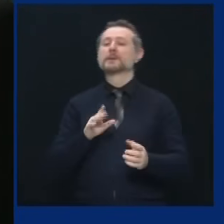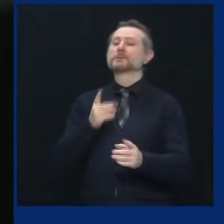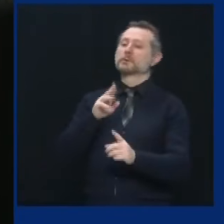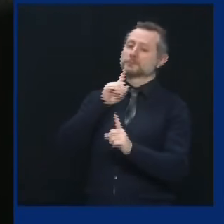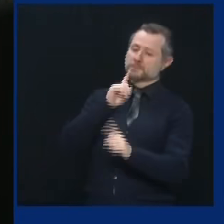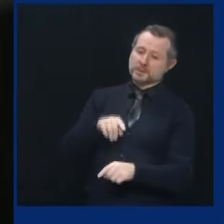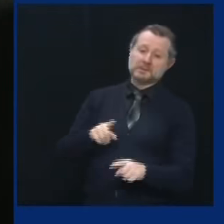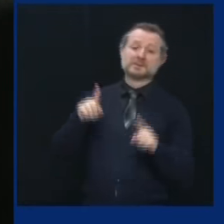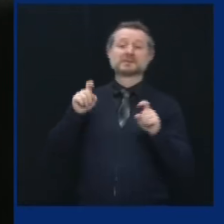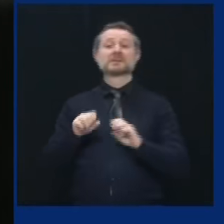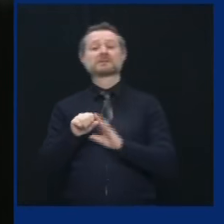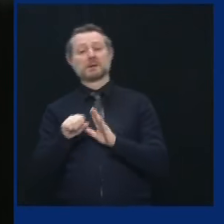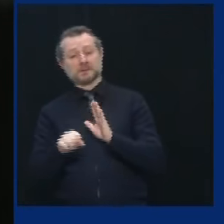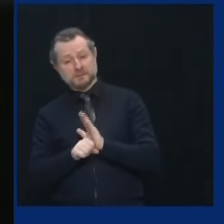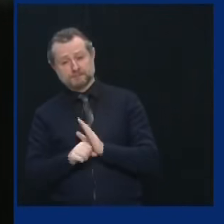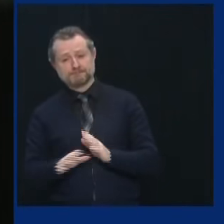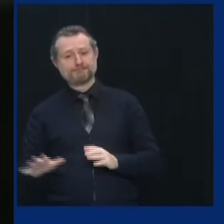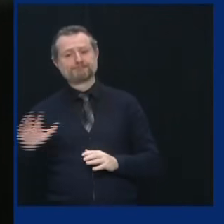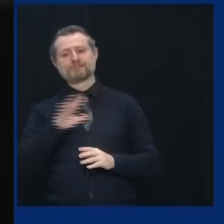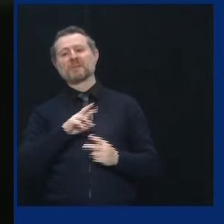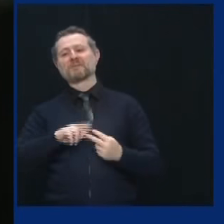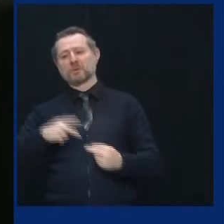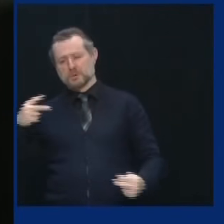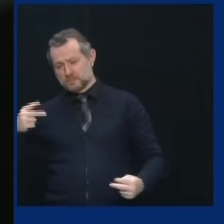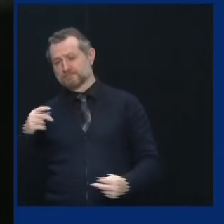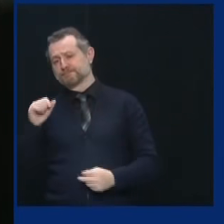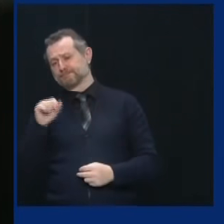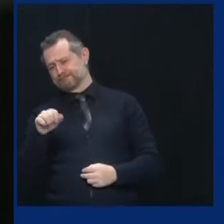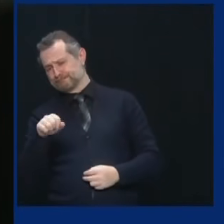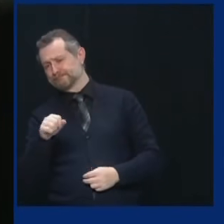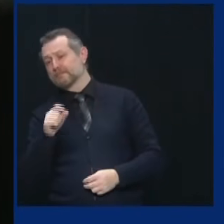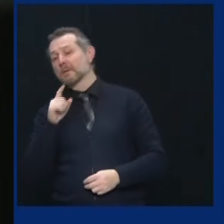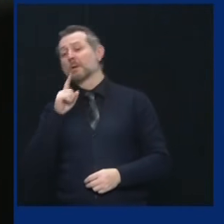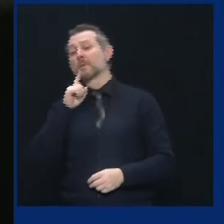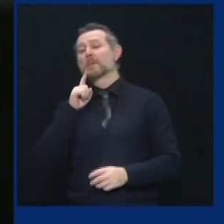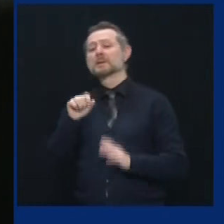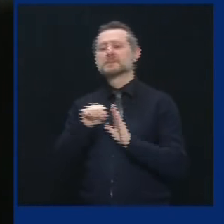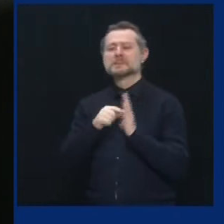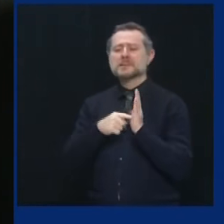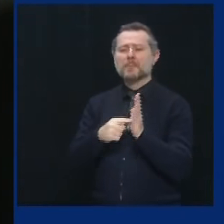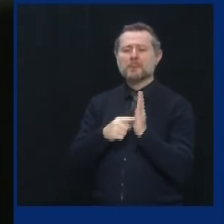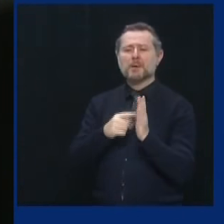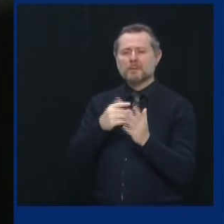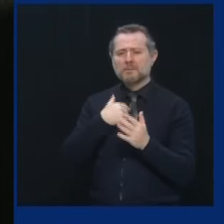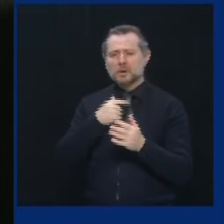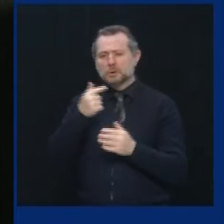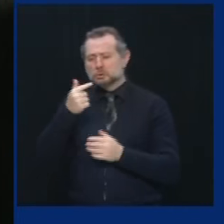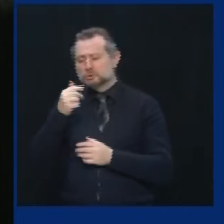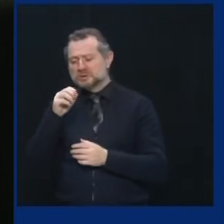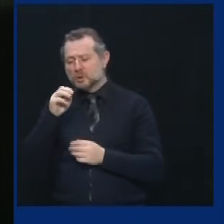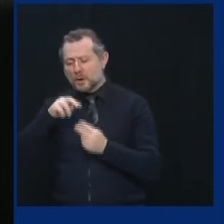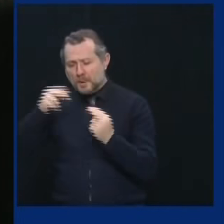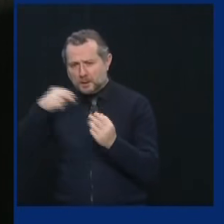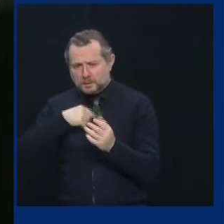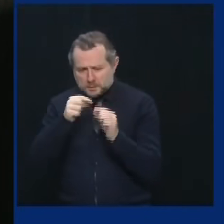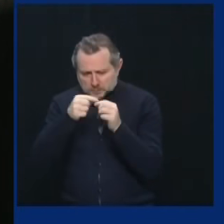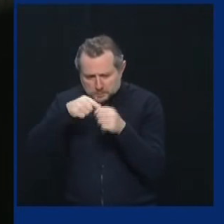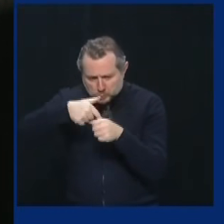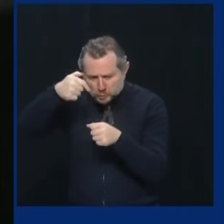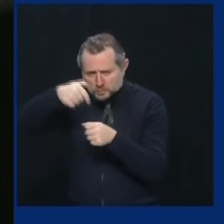MONTHS. BY THE PRODUCTION RATE OF PFIZER AND MODERNA.knYOx